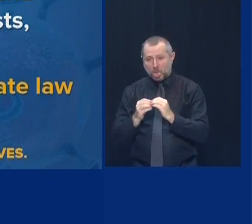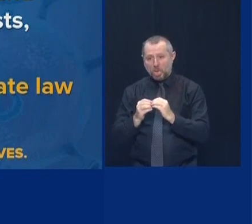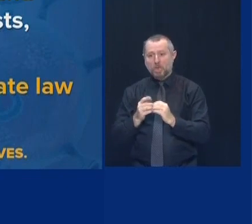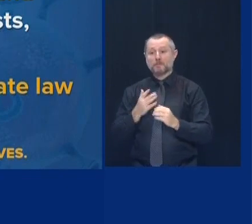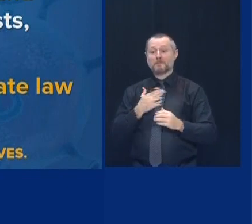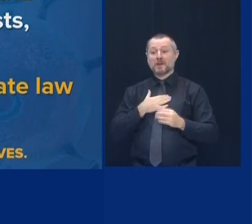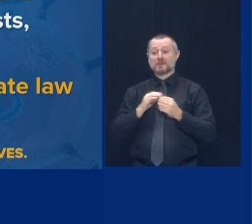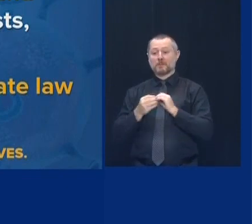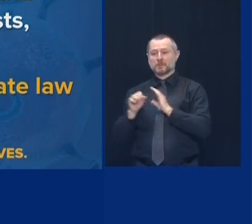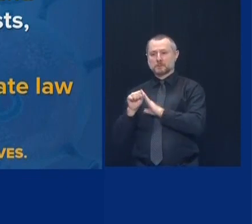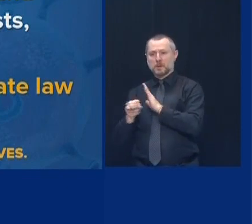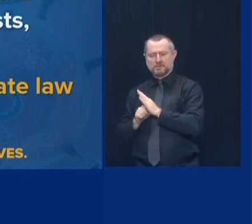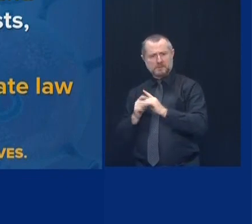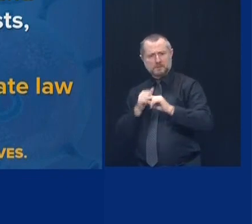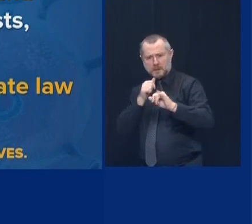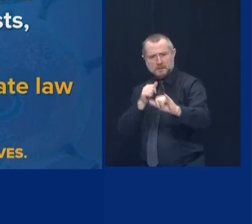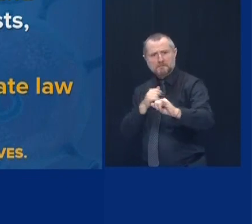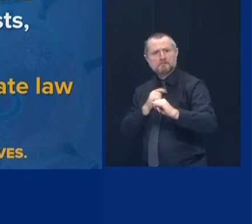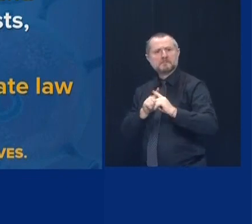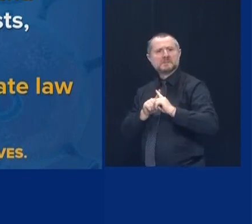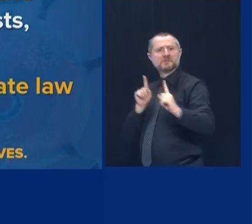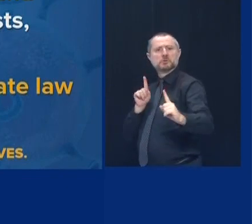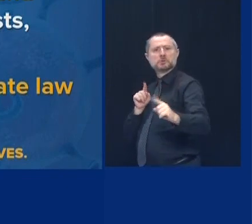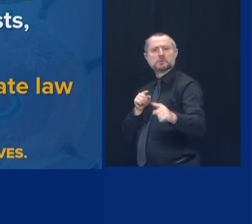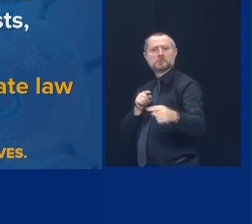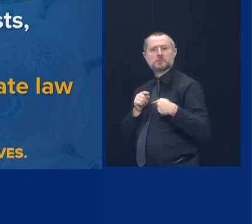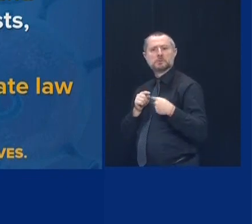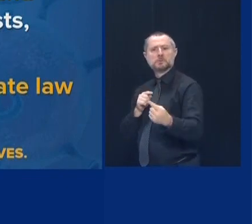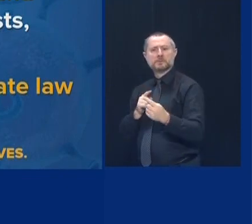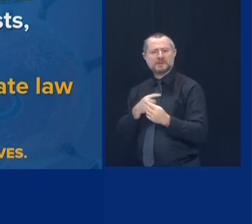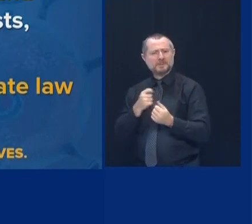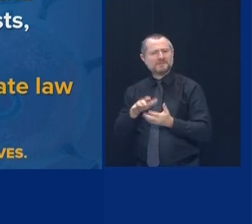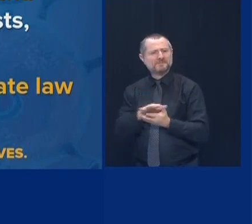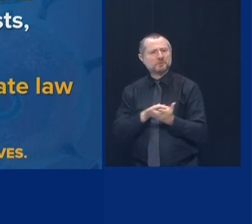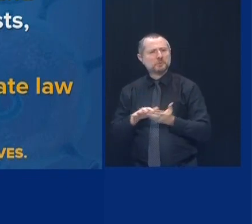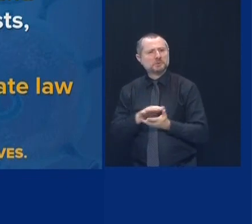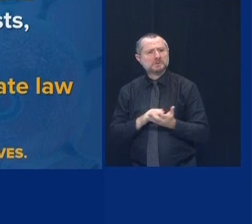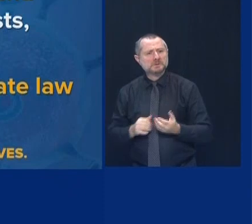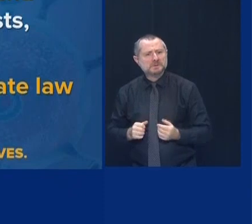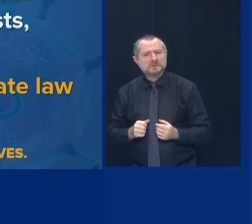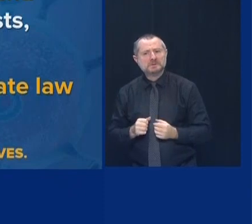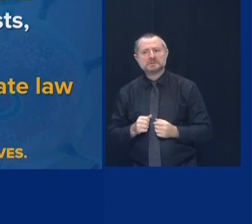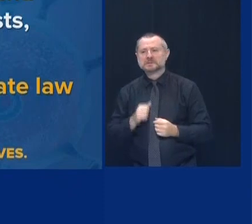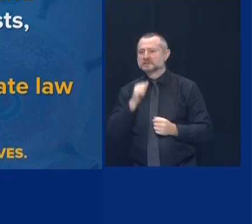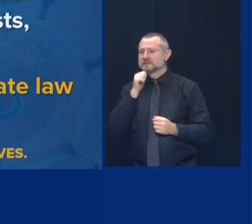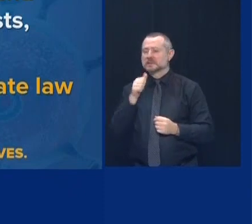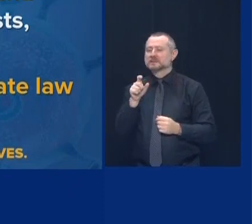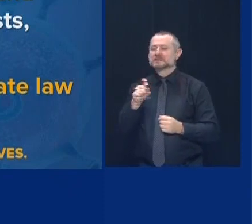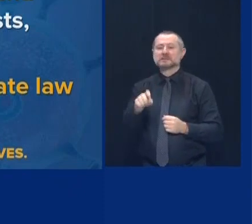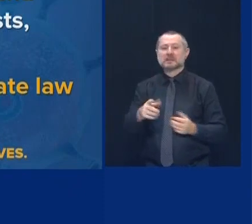SOMEñrÑi LOCAL GOVERNMENTSxD CHANGED FACTORS AND WE HAVE A SLIGHTLY